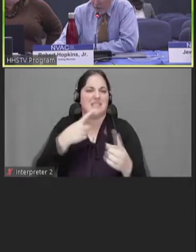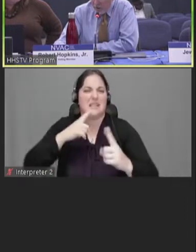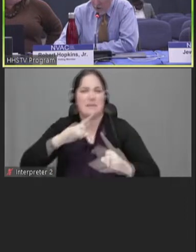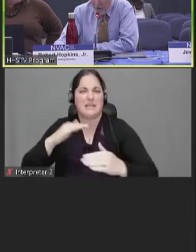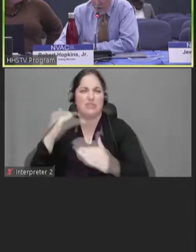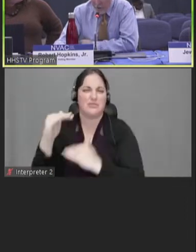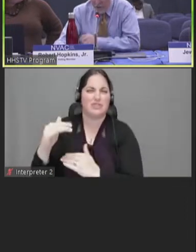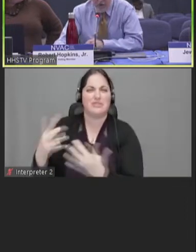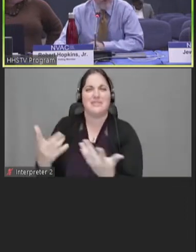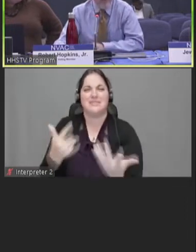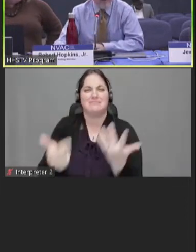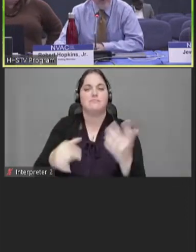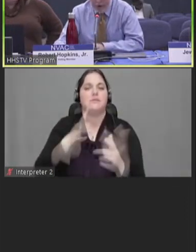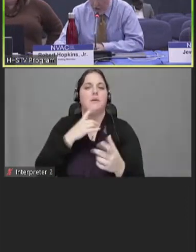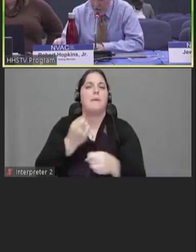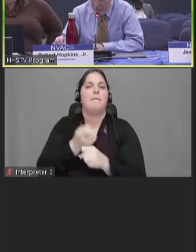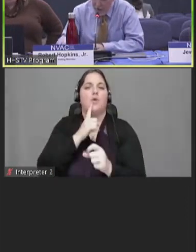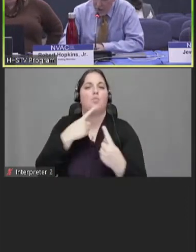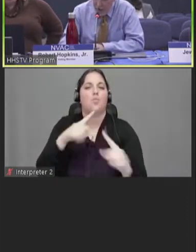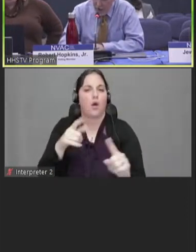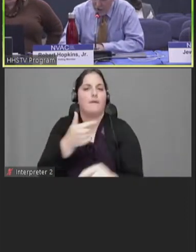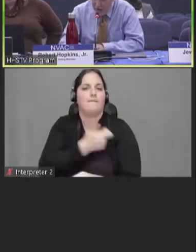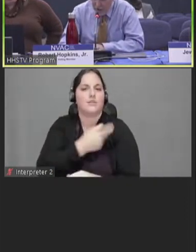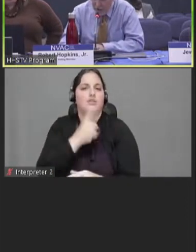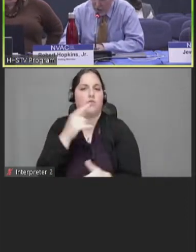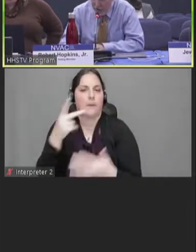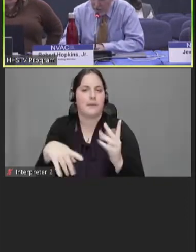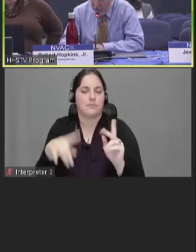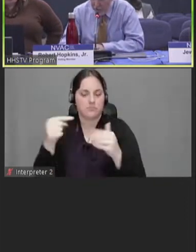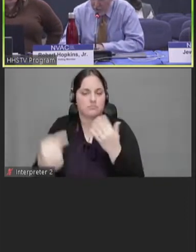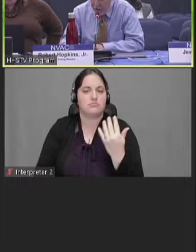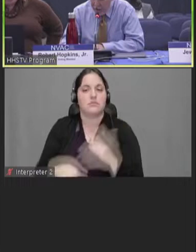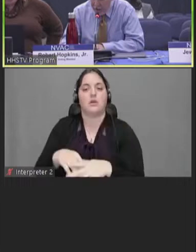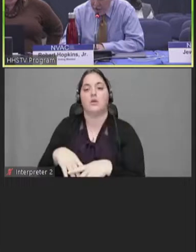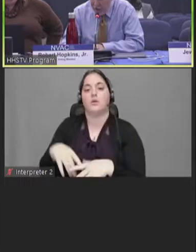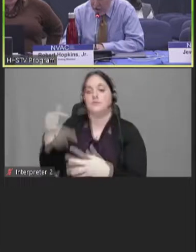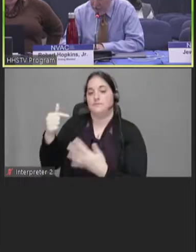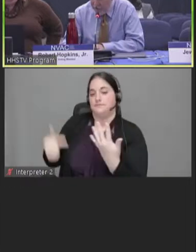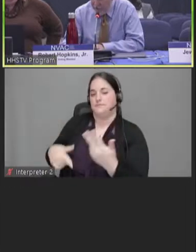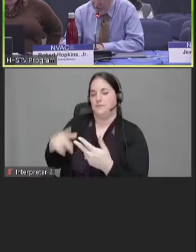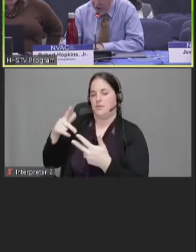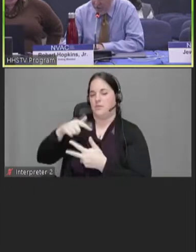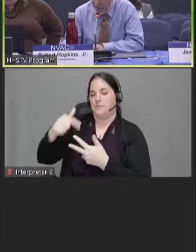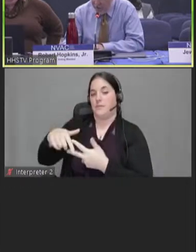to welcome our presenters for this panel. Dr. Prabhu Arunachalam from Stanford University